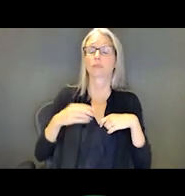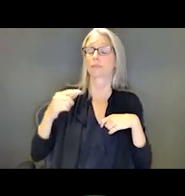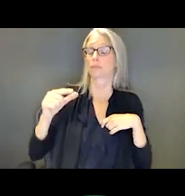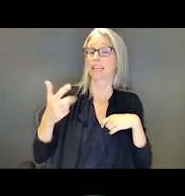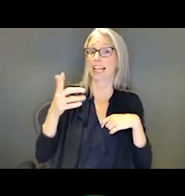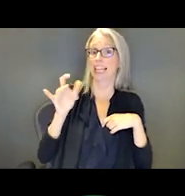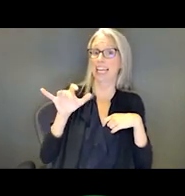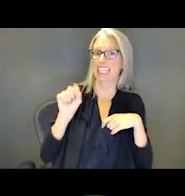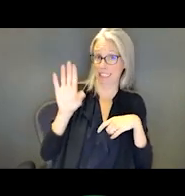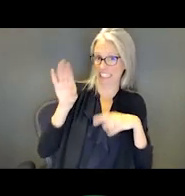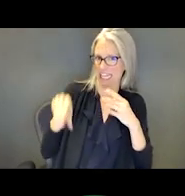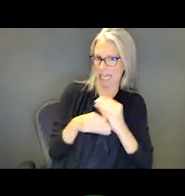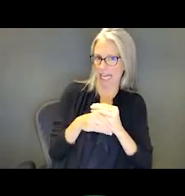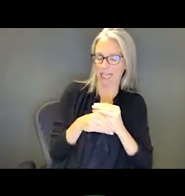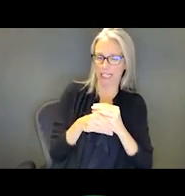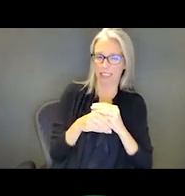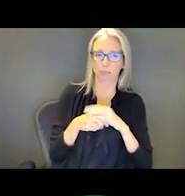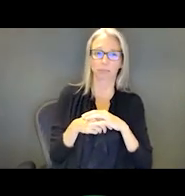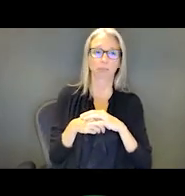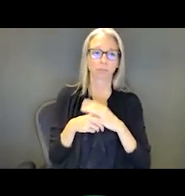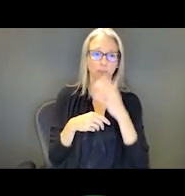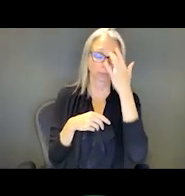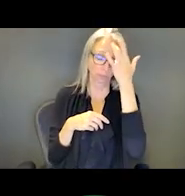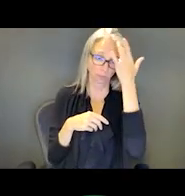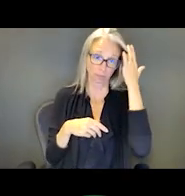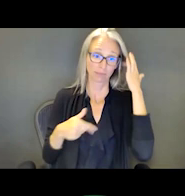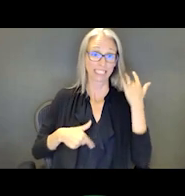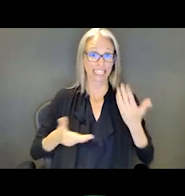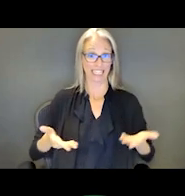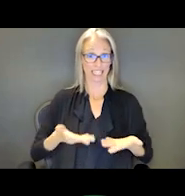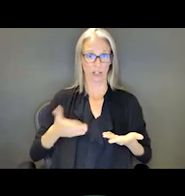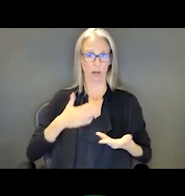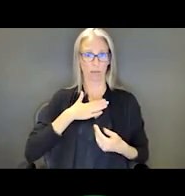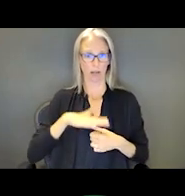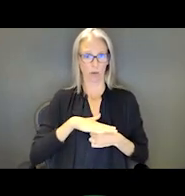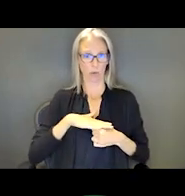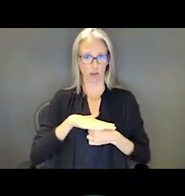regional area. It was very impressive and I would think that you had considered this in the other areas